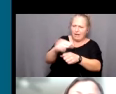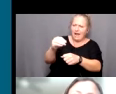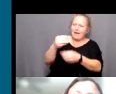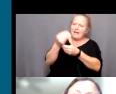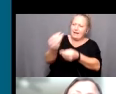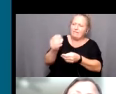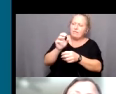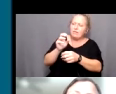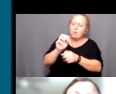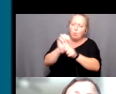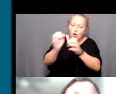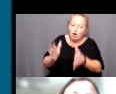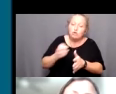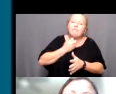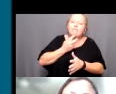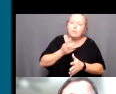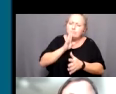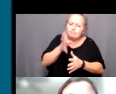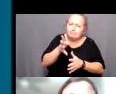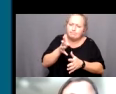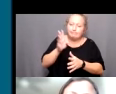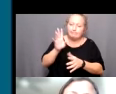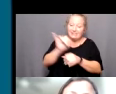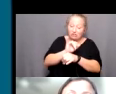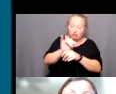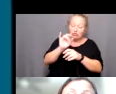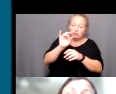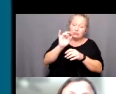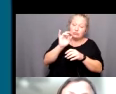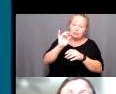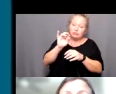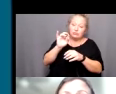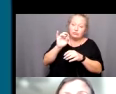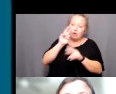So the industry is recognizing it has to look different in order to address